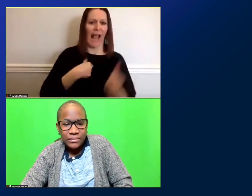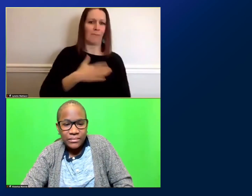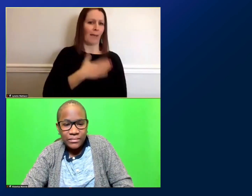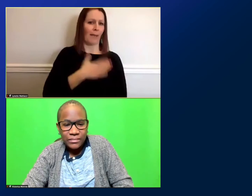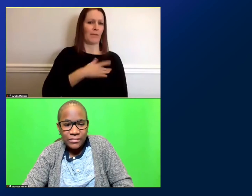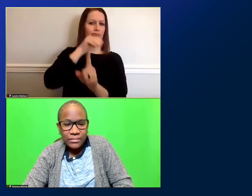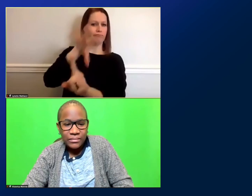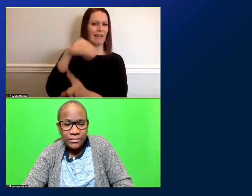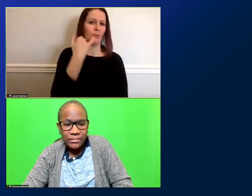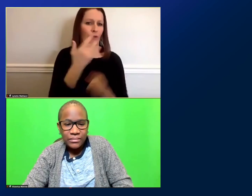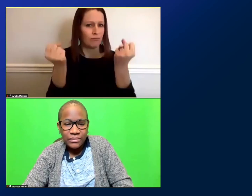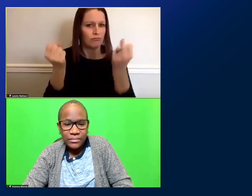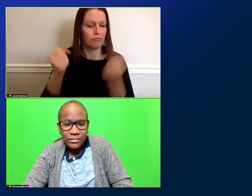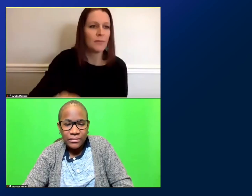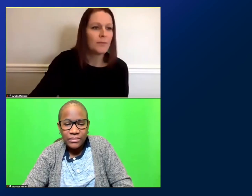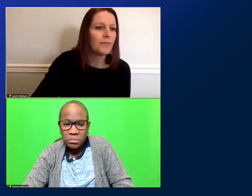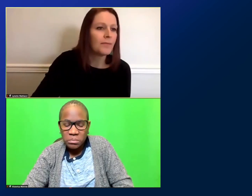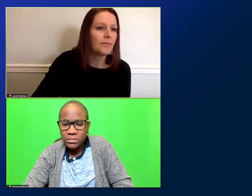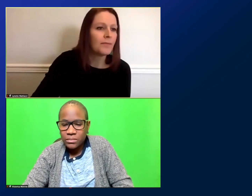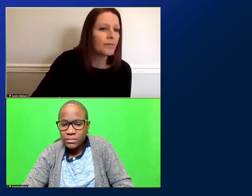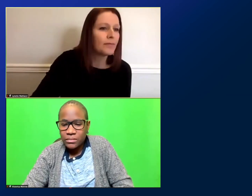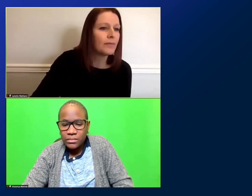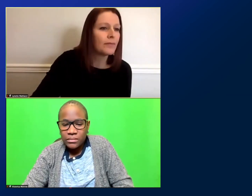asl question to ask and then i'll call on you